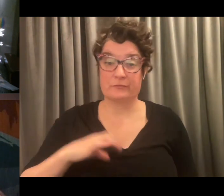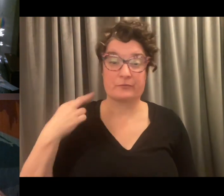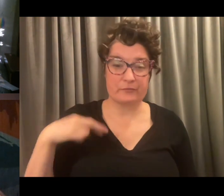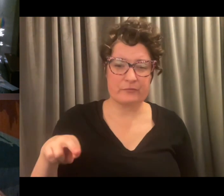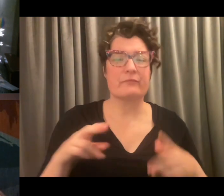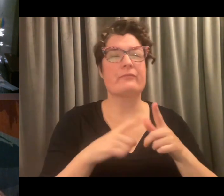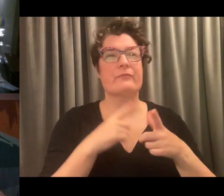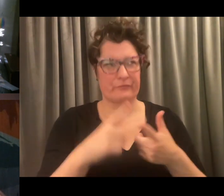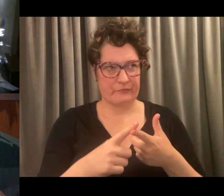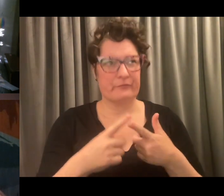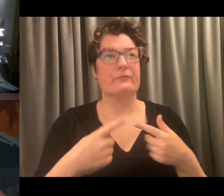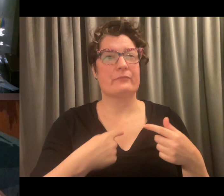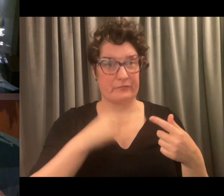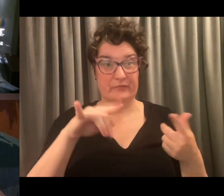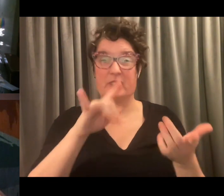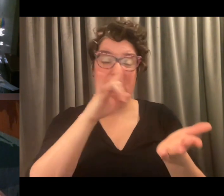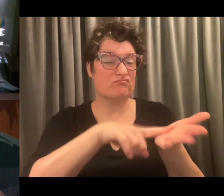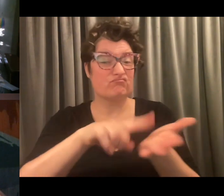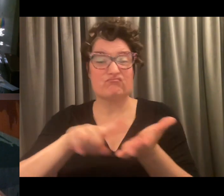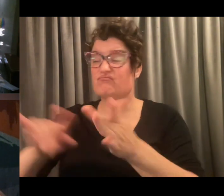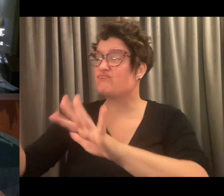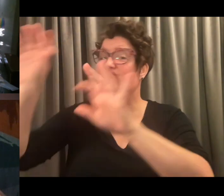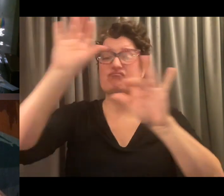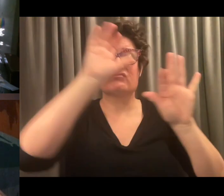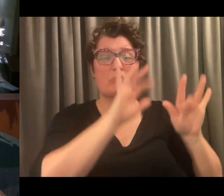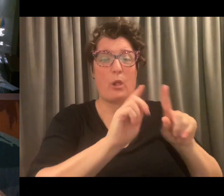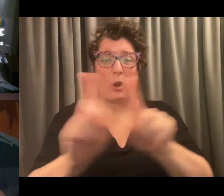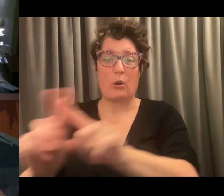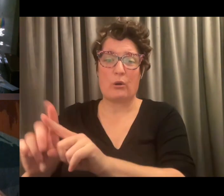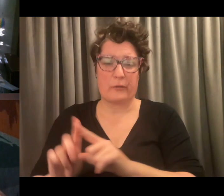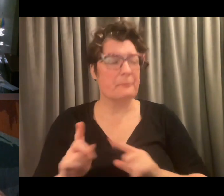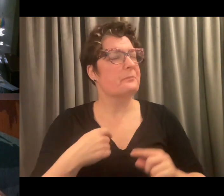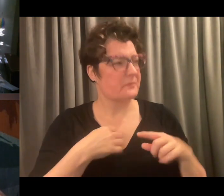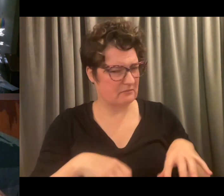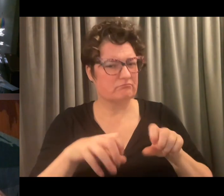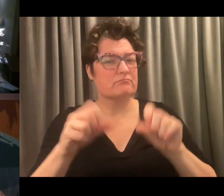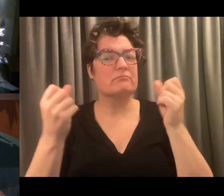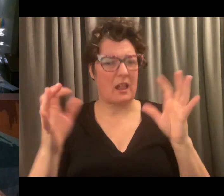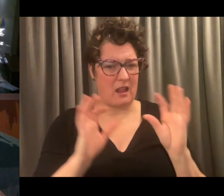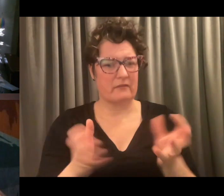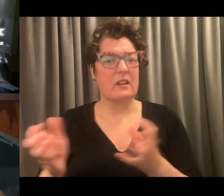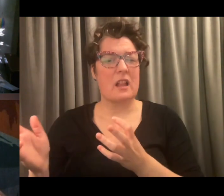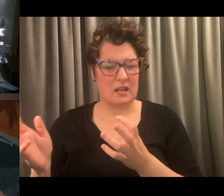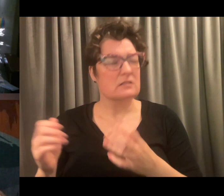and I was taking a lot of classes um, I took a class, called Music and